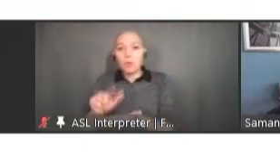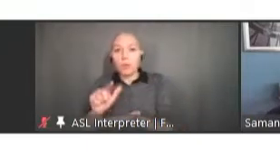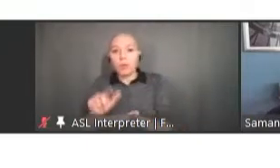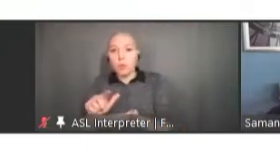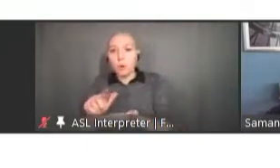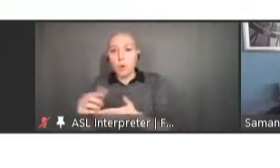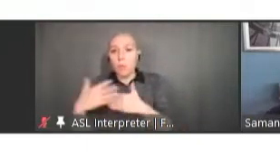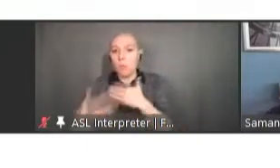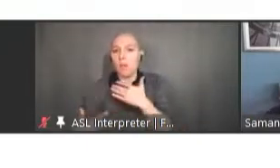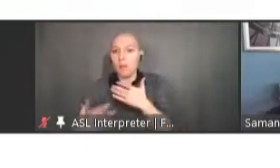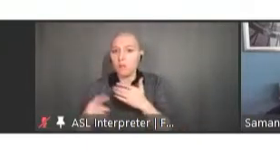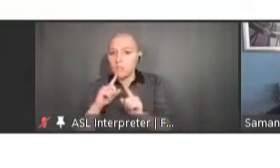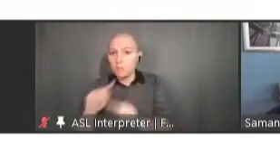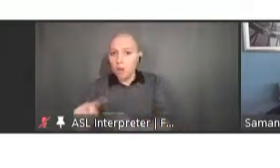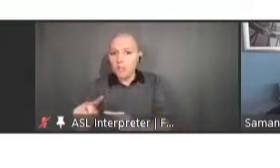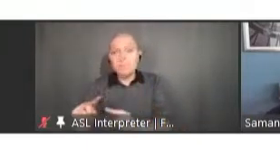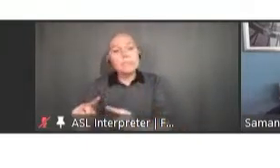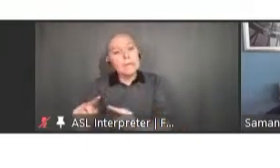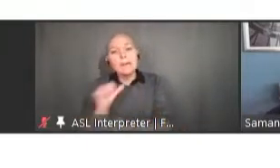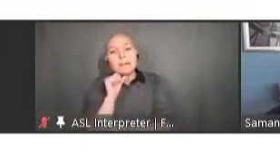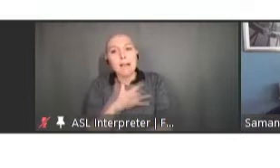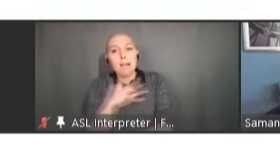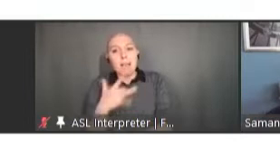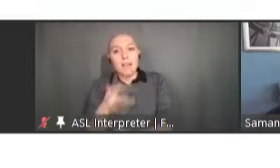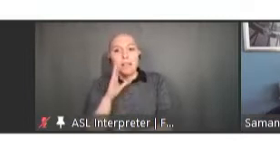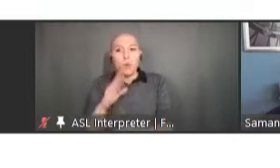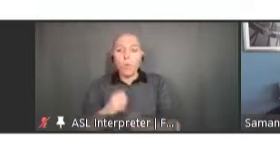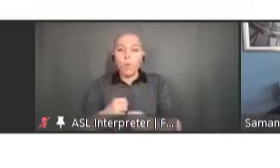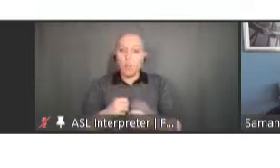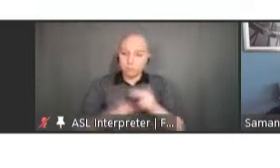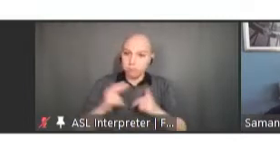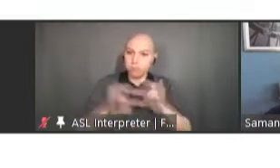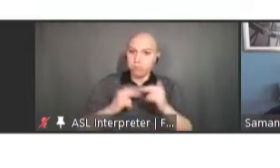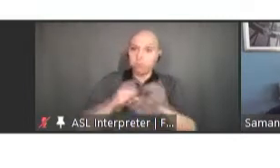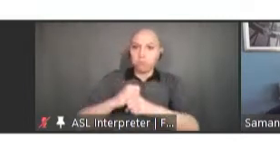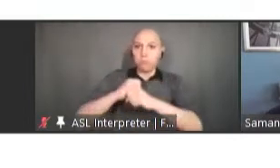But there is evidence that T cell functionality is maintained and individuals may be protected